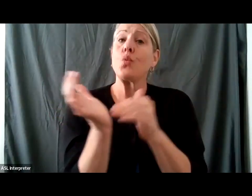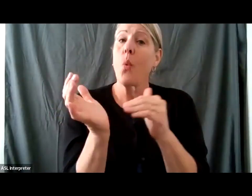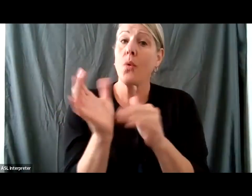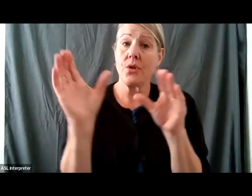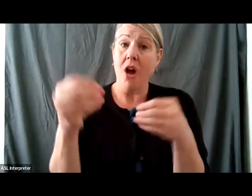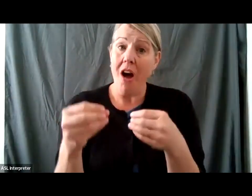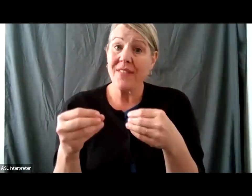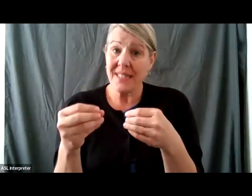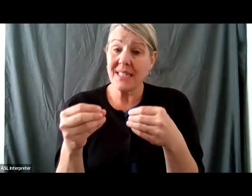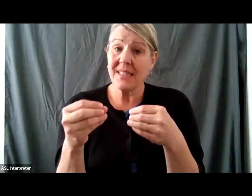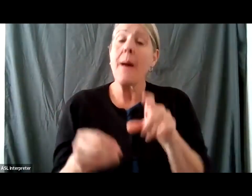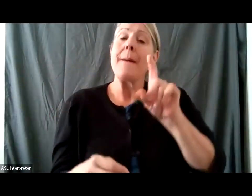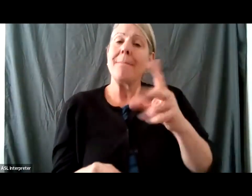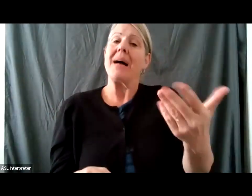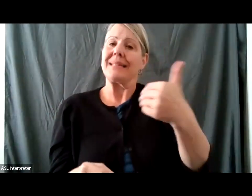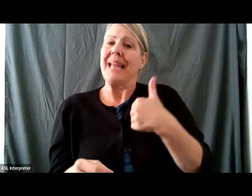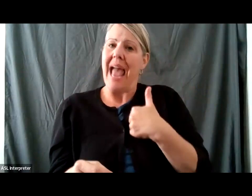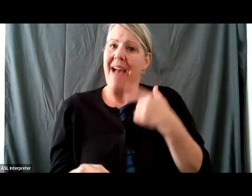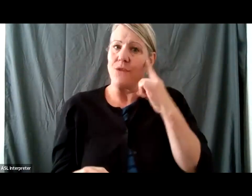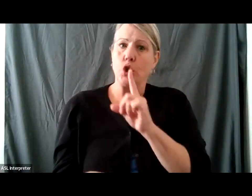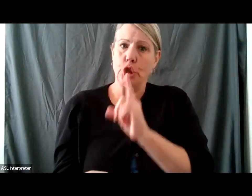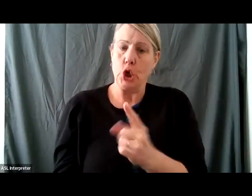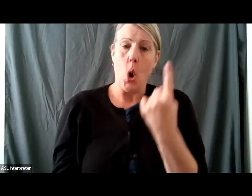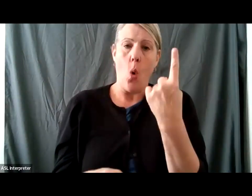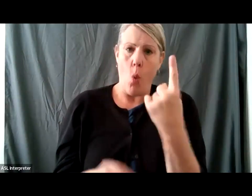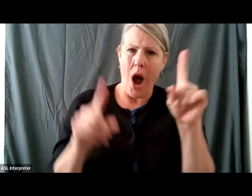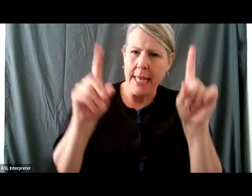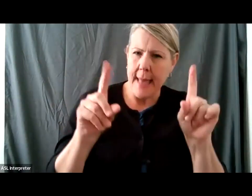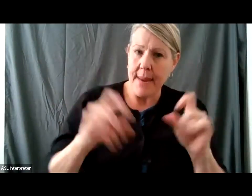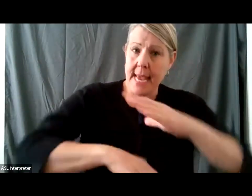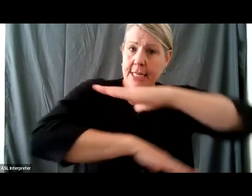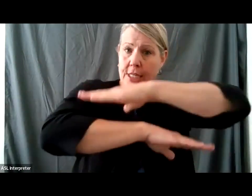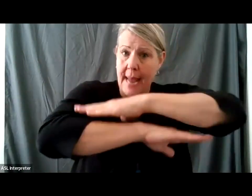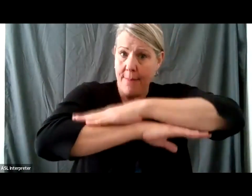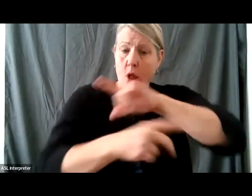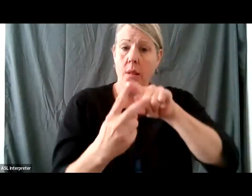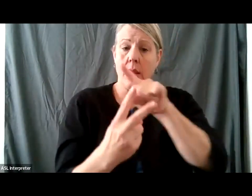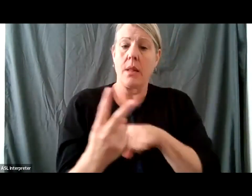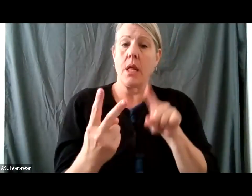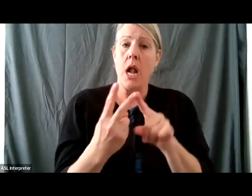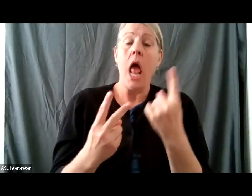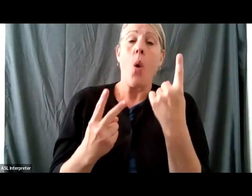will have at least one examination table and at least one weight scale that is accessible.